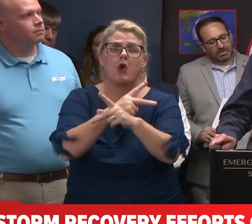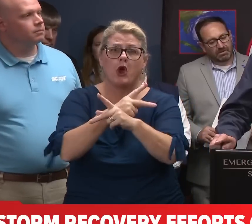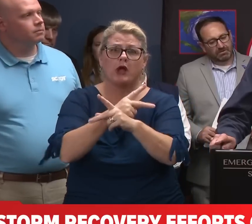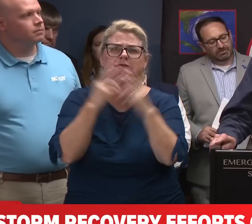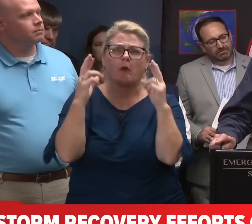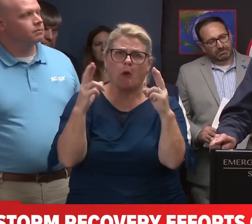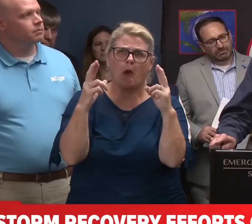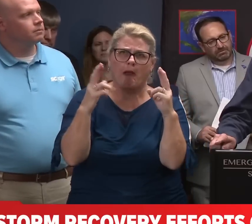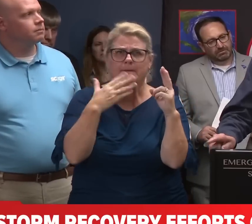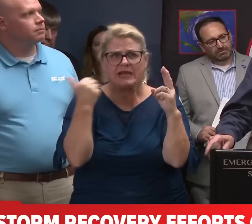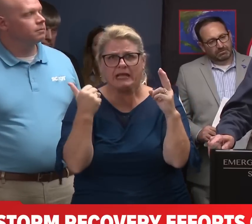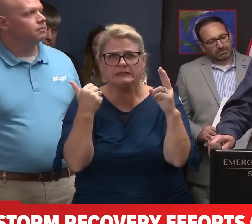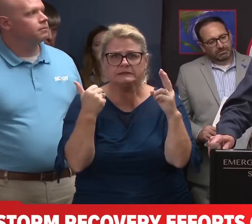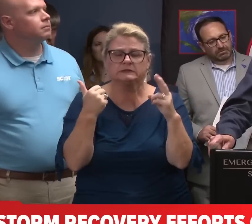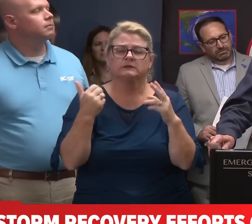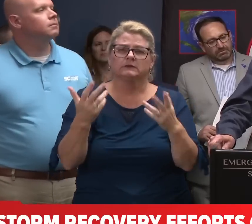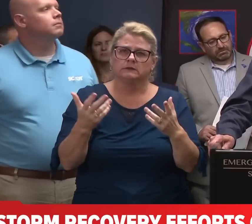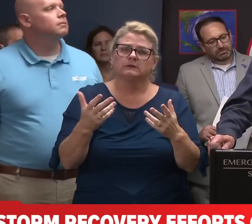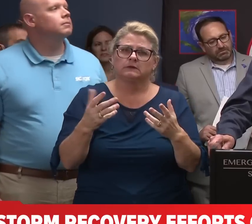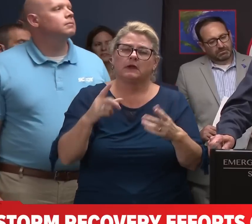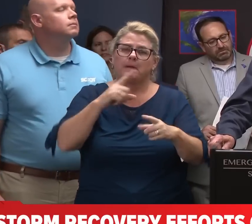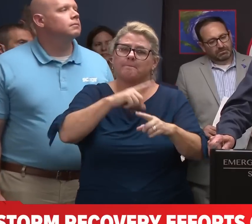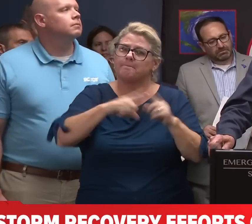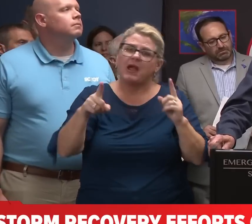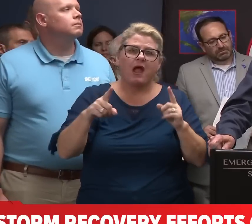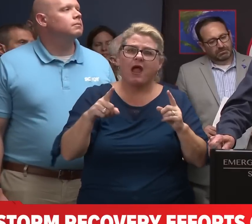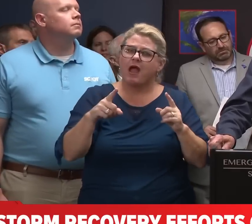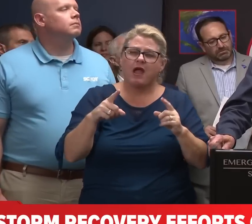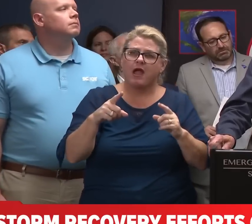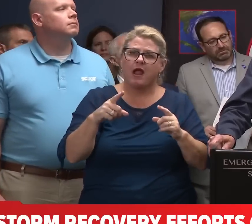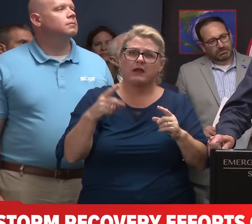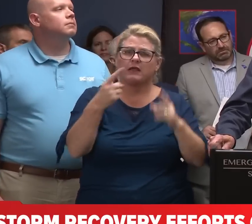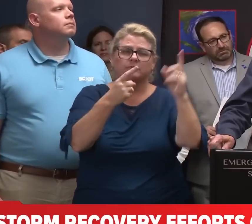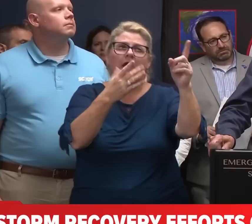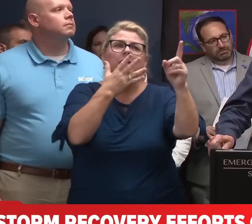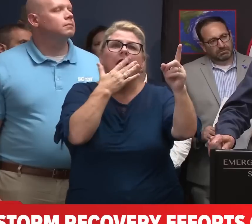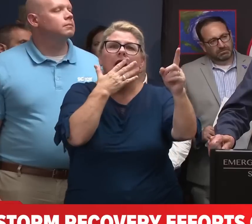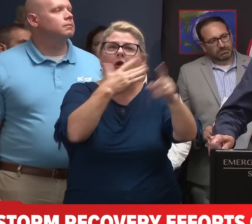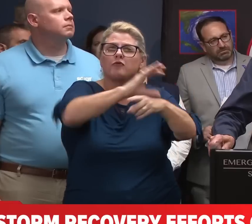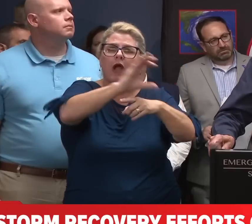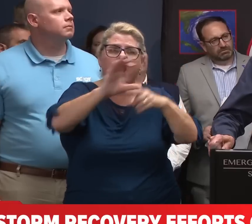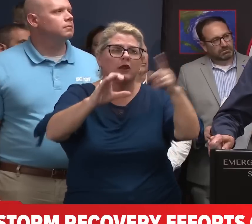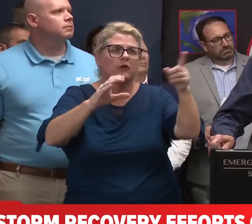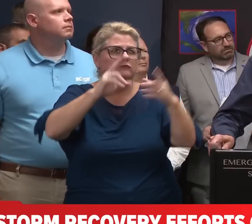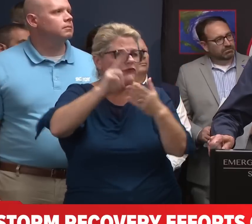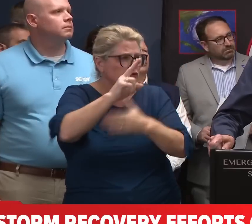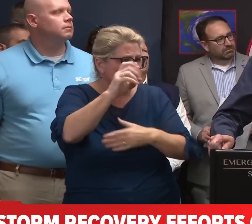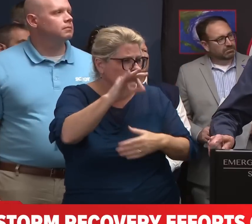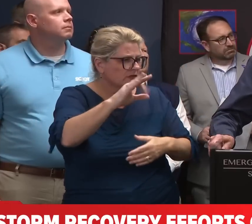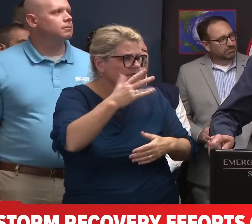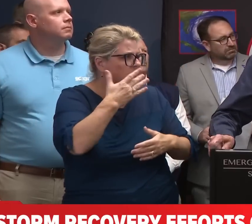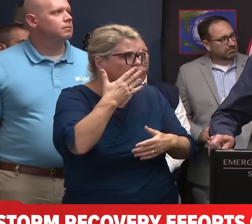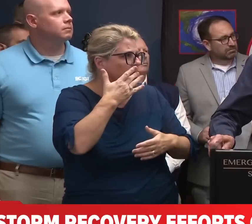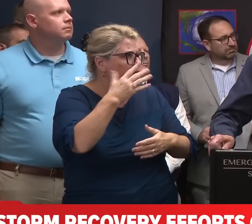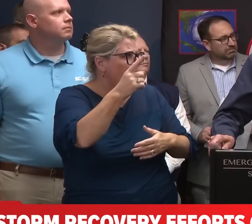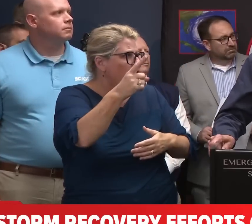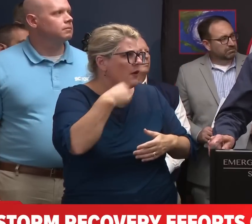sometimes the, the main predictors are out in uh Colorado. I think the University of Colorado is that way. It is. And,